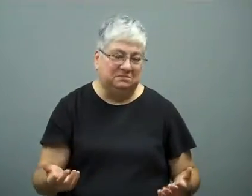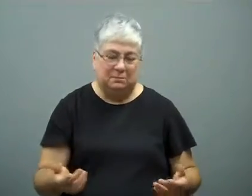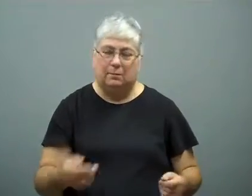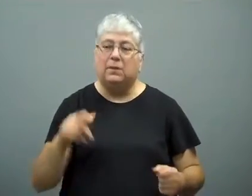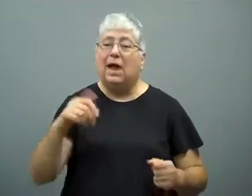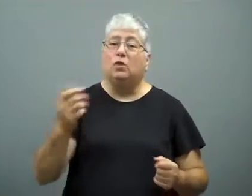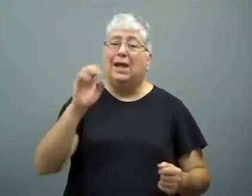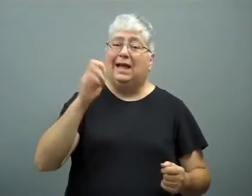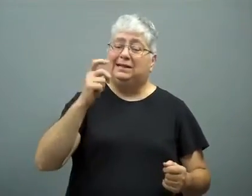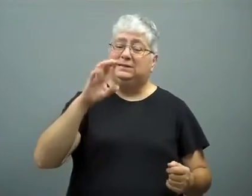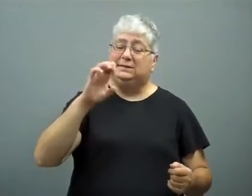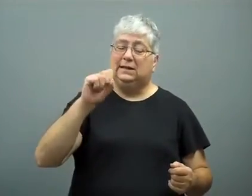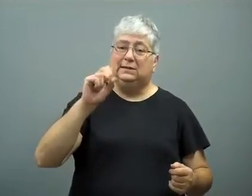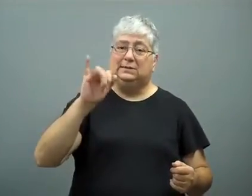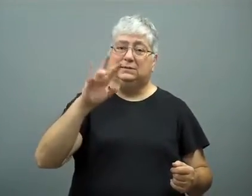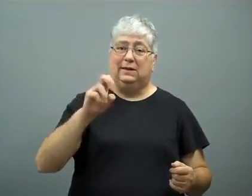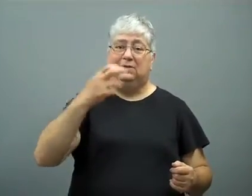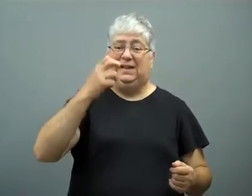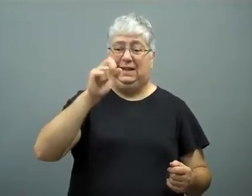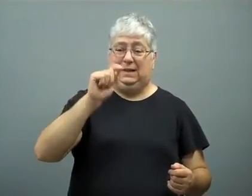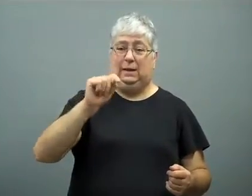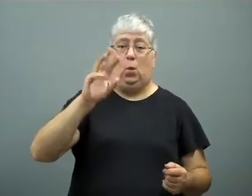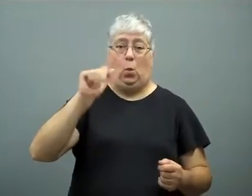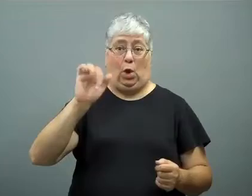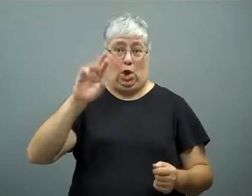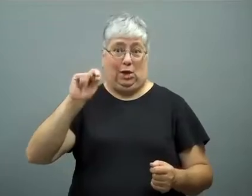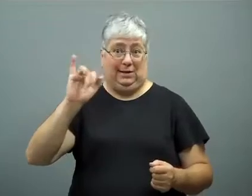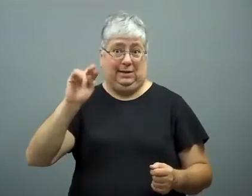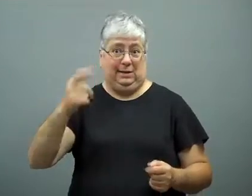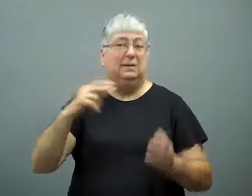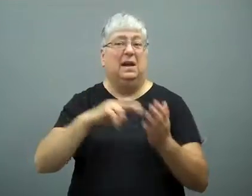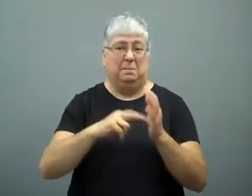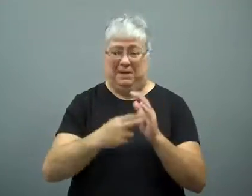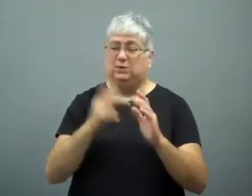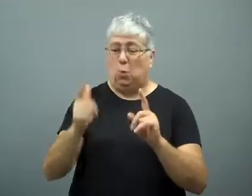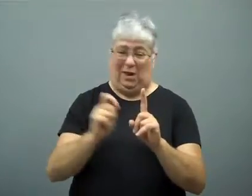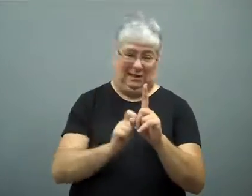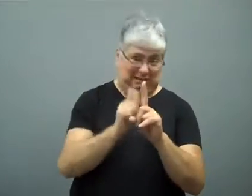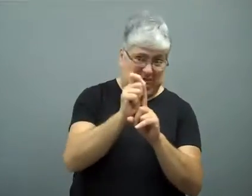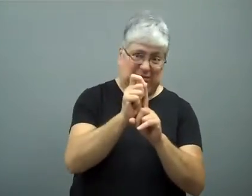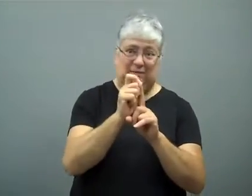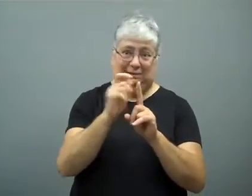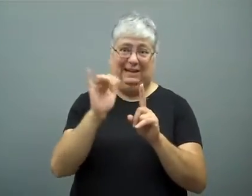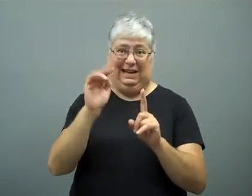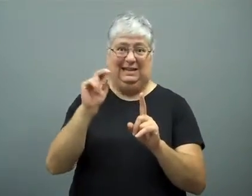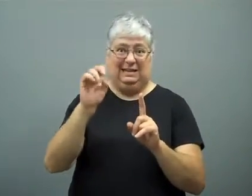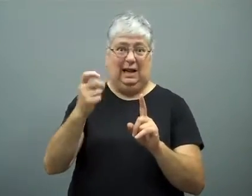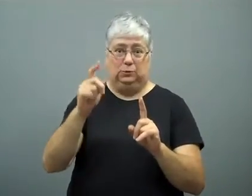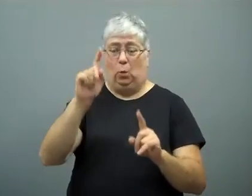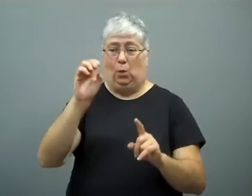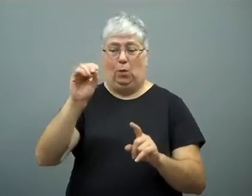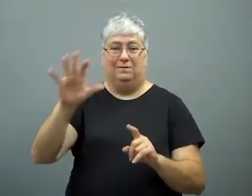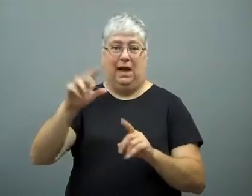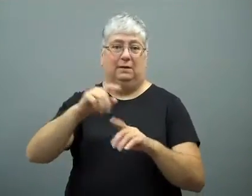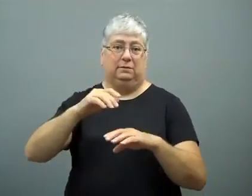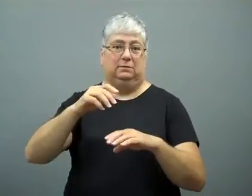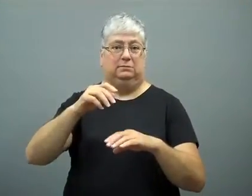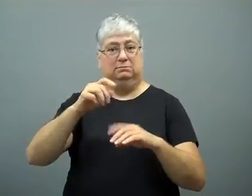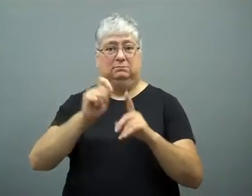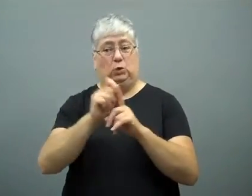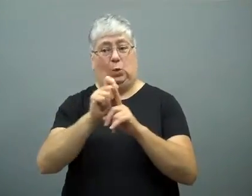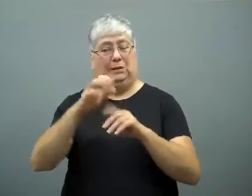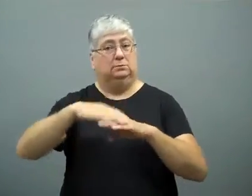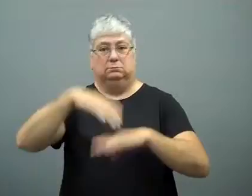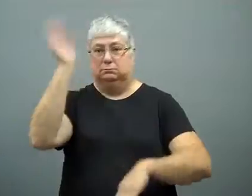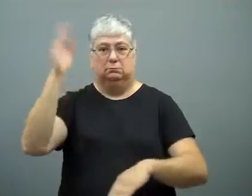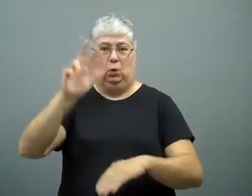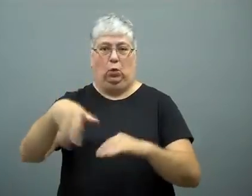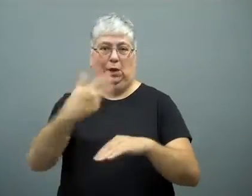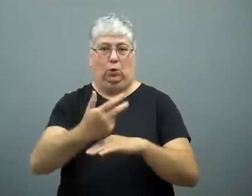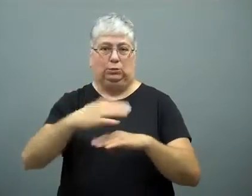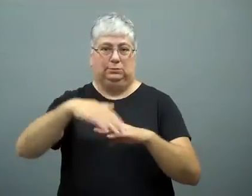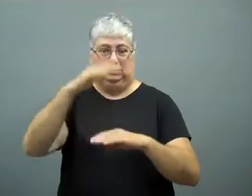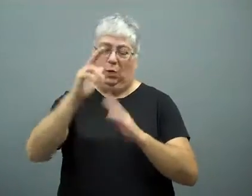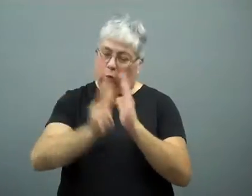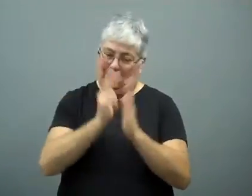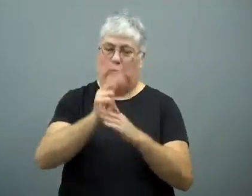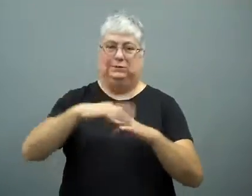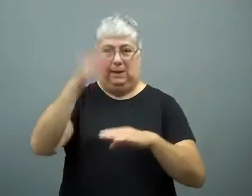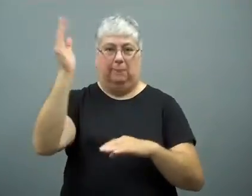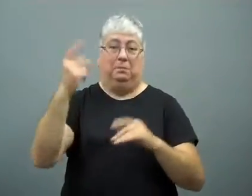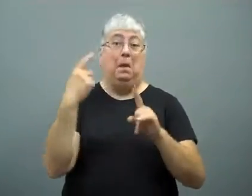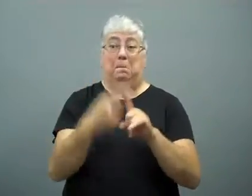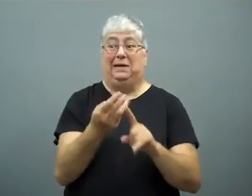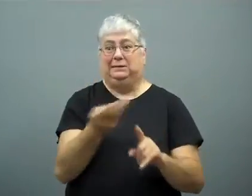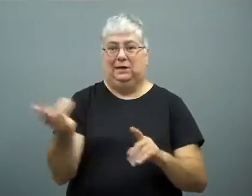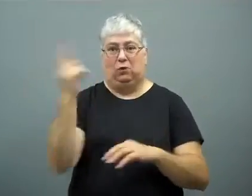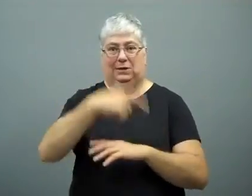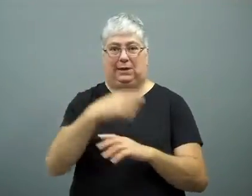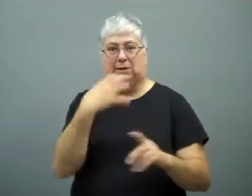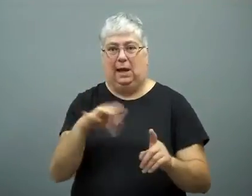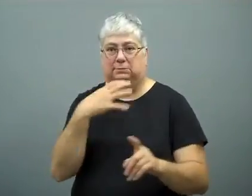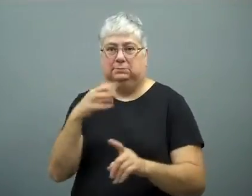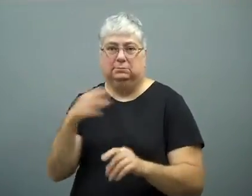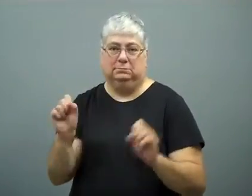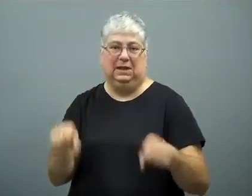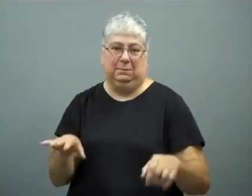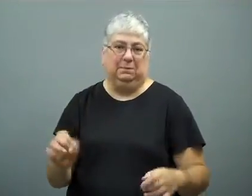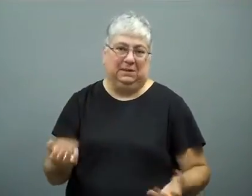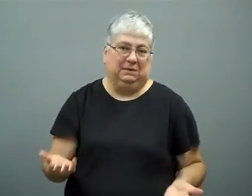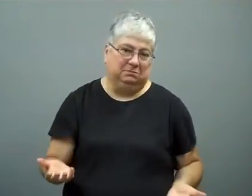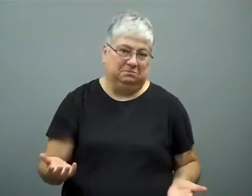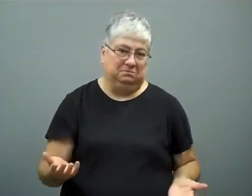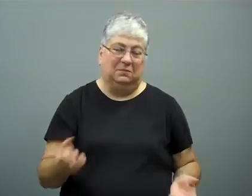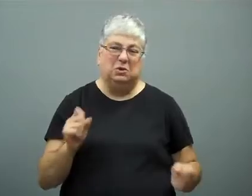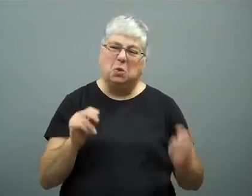"Excessive Heat Warning" means there will be a heat index of 100 or more